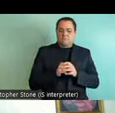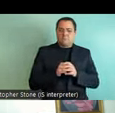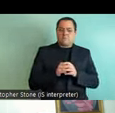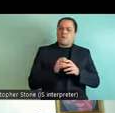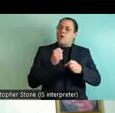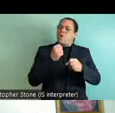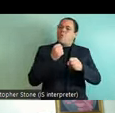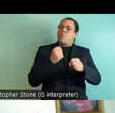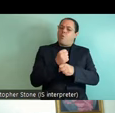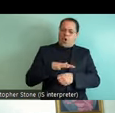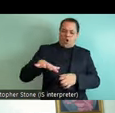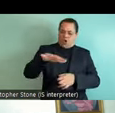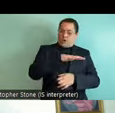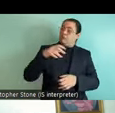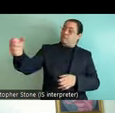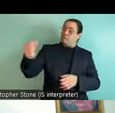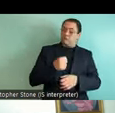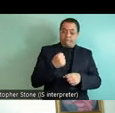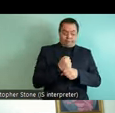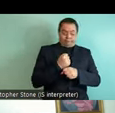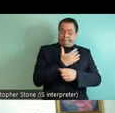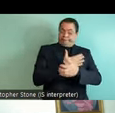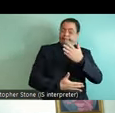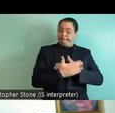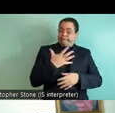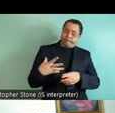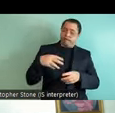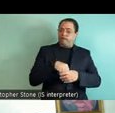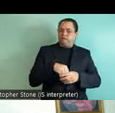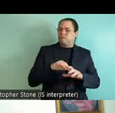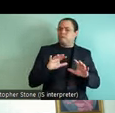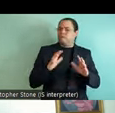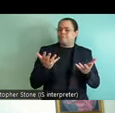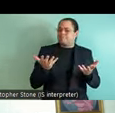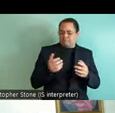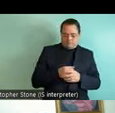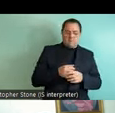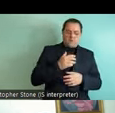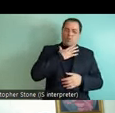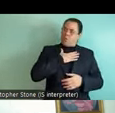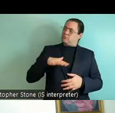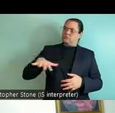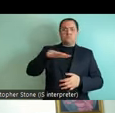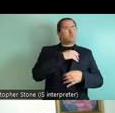disability inclusion, and we see it as a way of creating an inclusive workplace where people